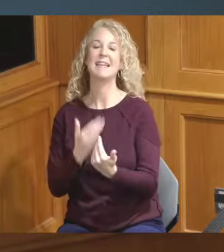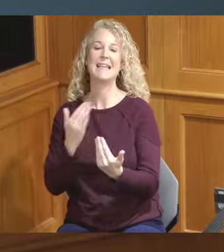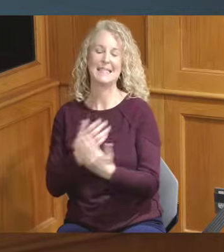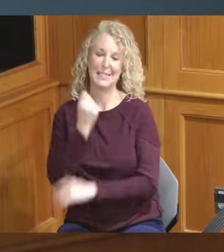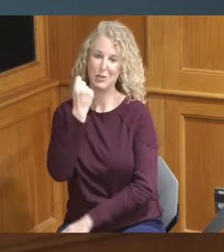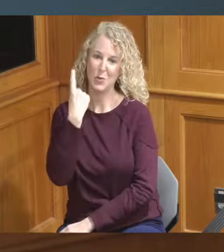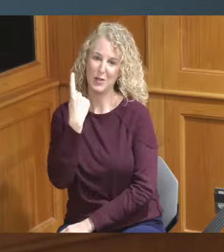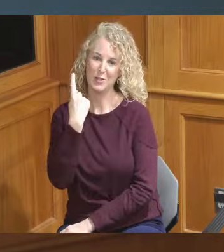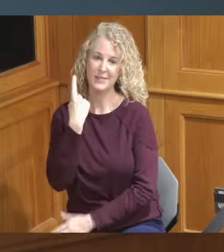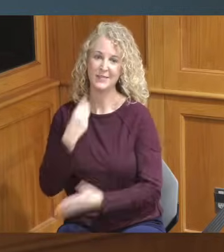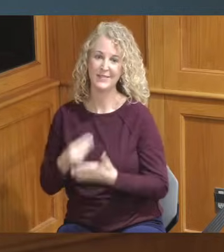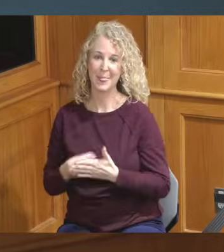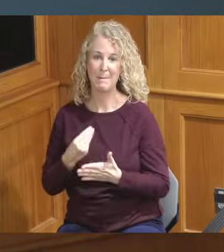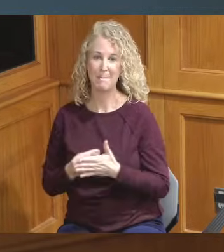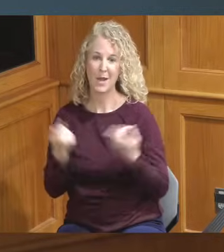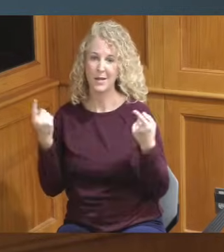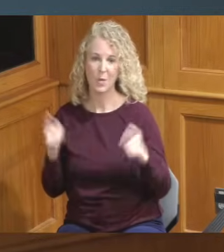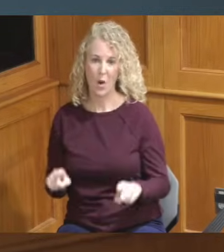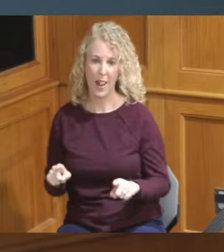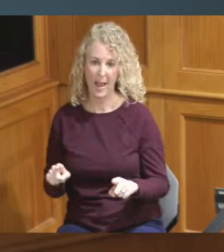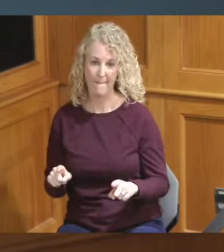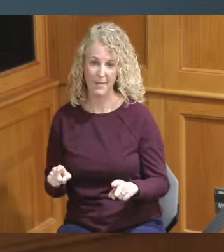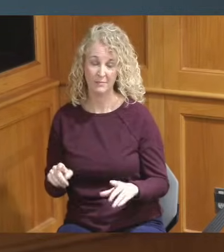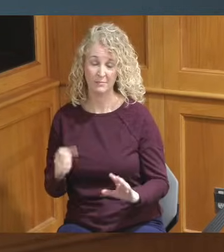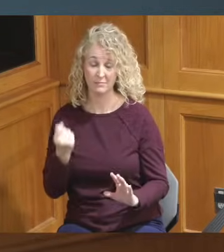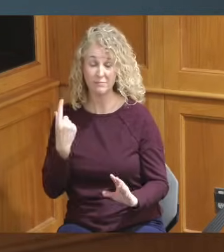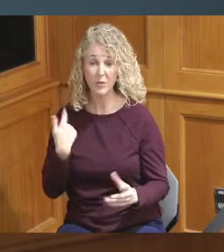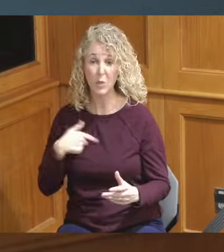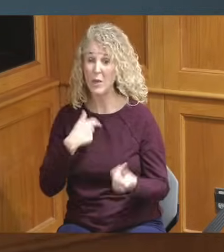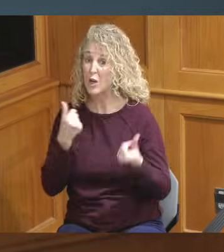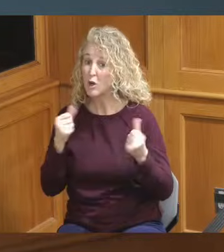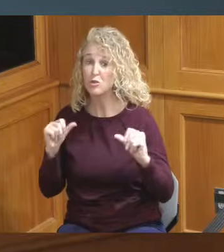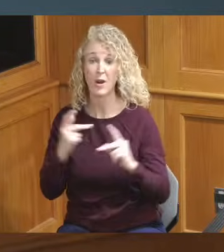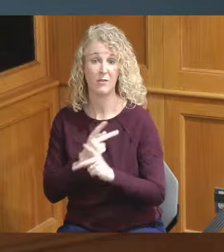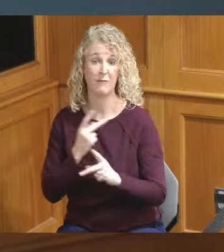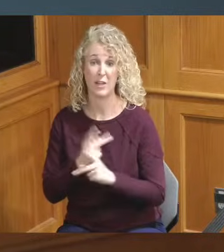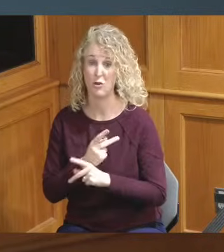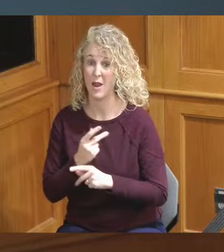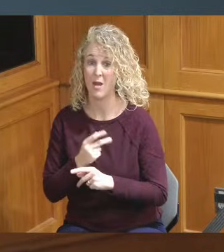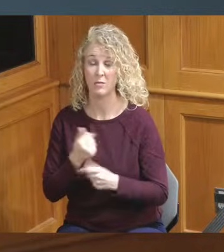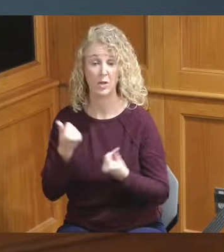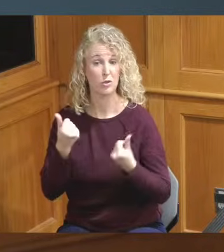where this money is going. Believe me, we're trying to find the most reasonable placements.